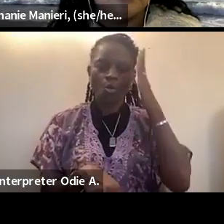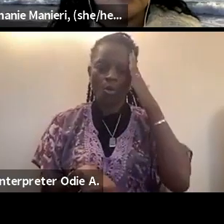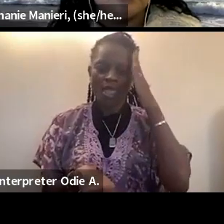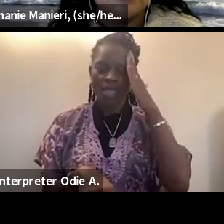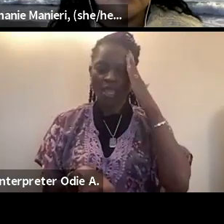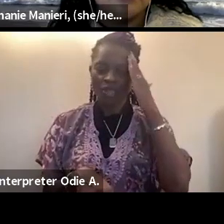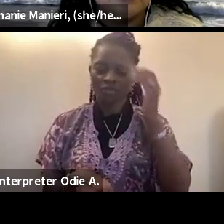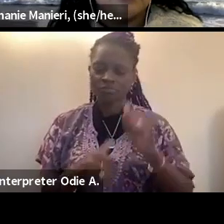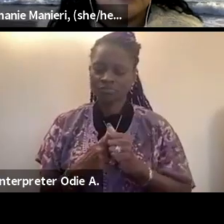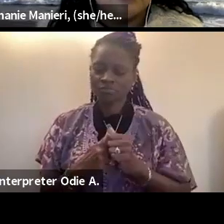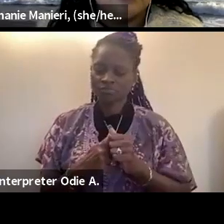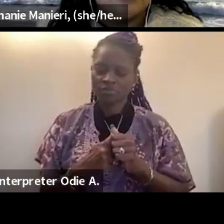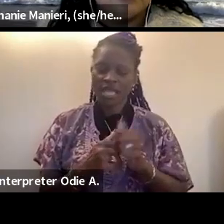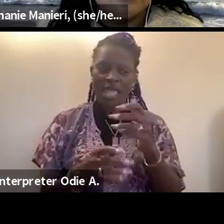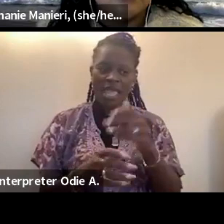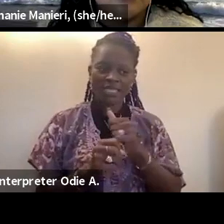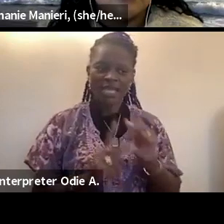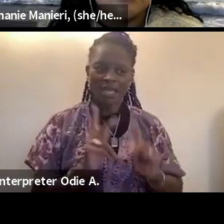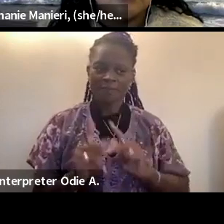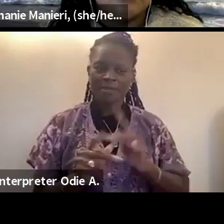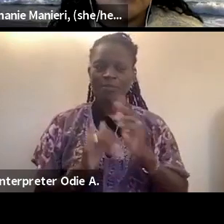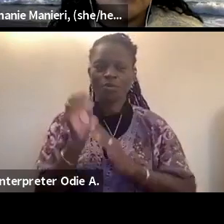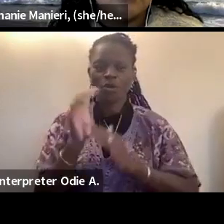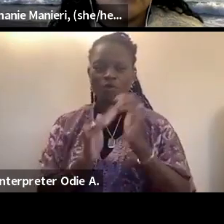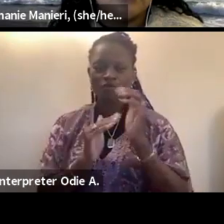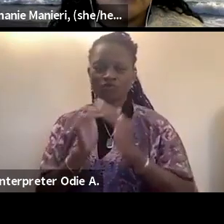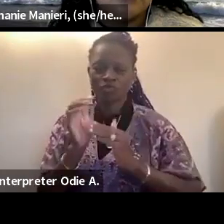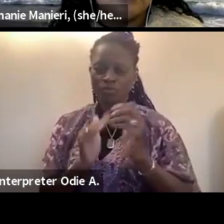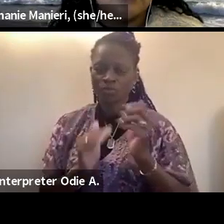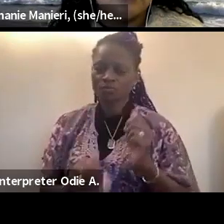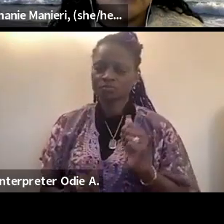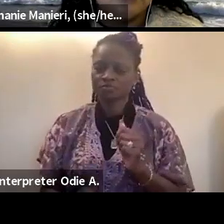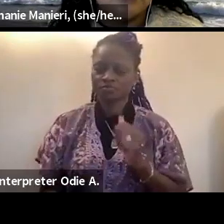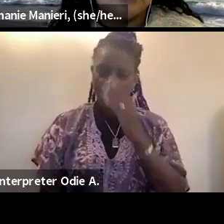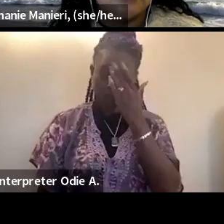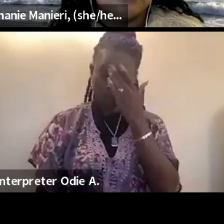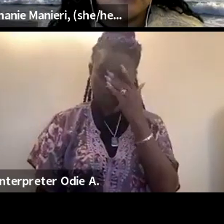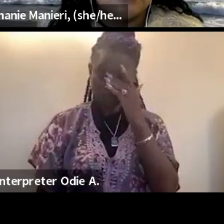comfortable as the vaccine arrives, hopefully in the first week of November.